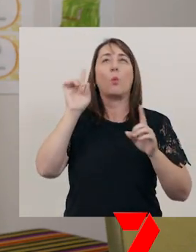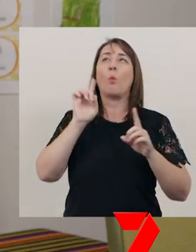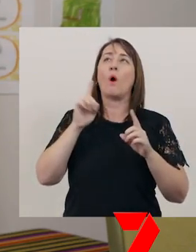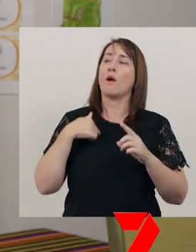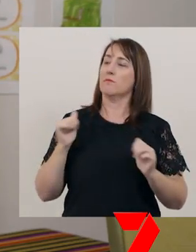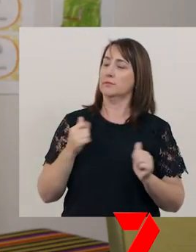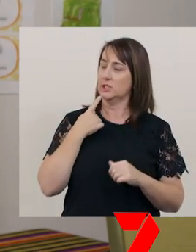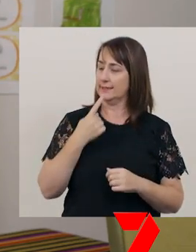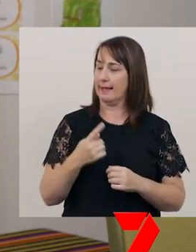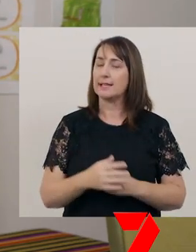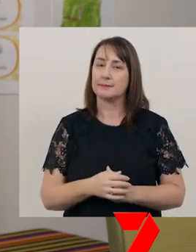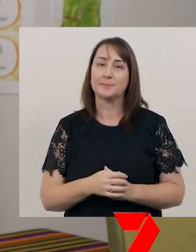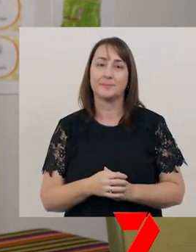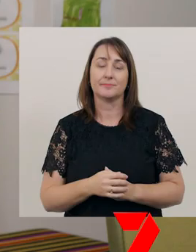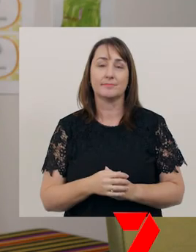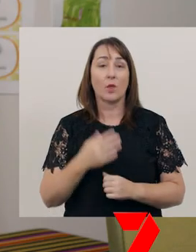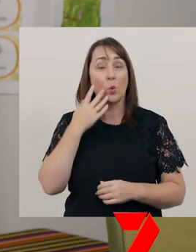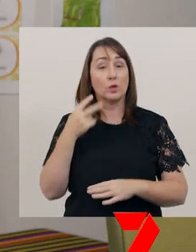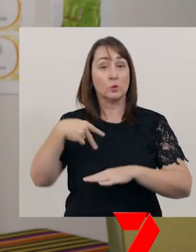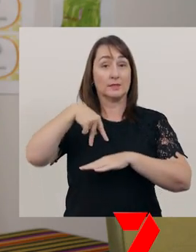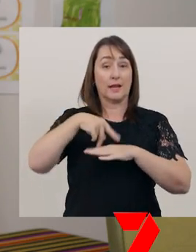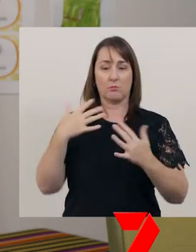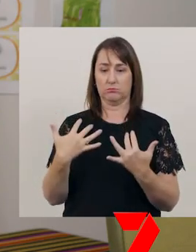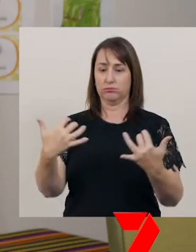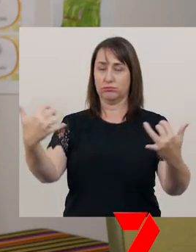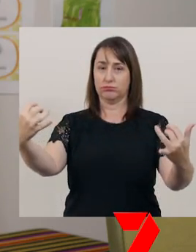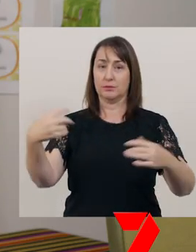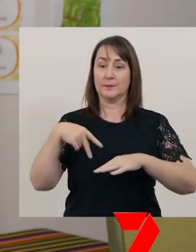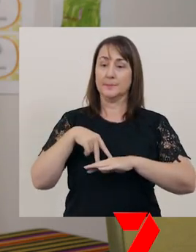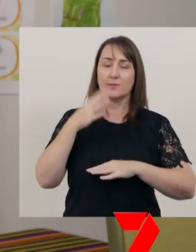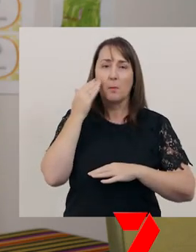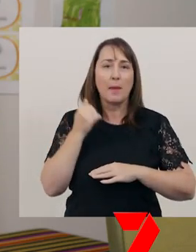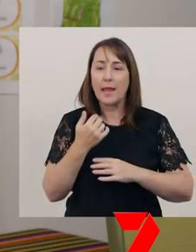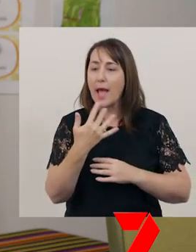When standing up in front of an audience, no matter how many people there are,